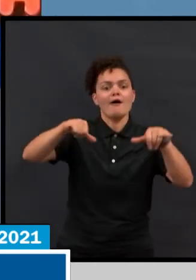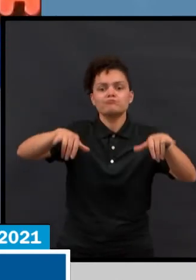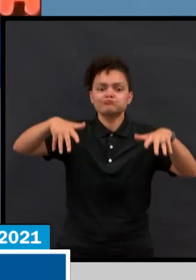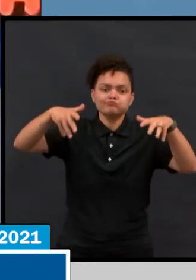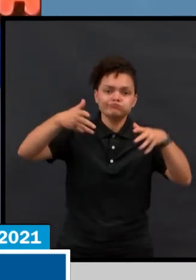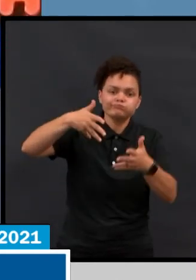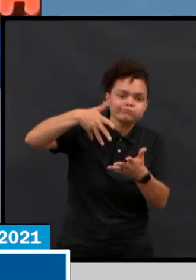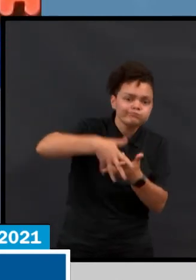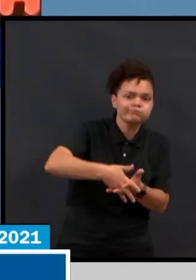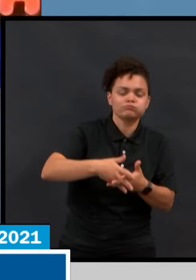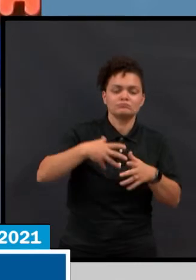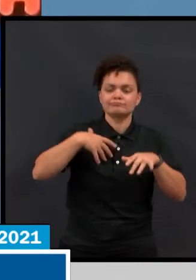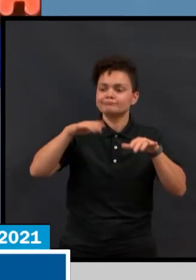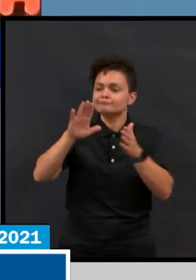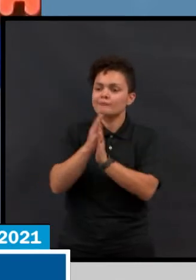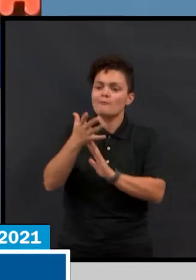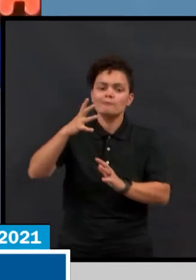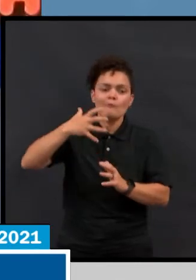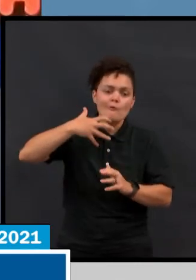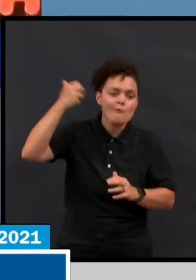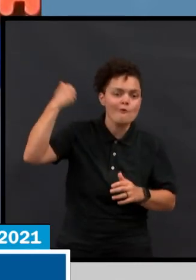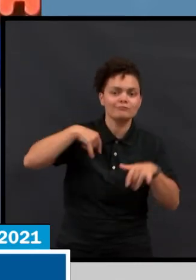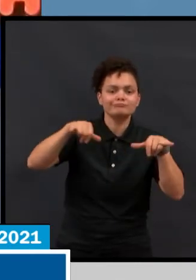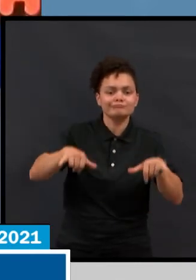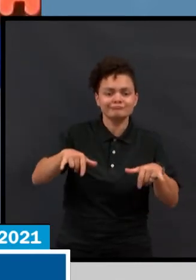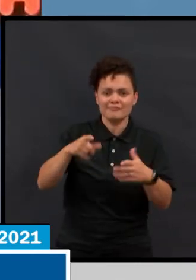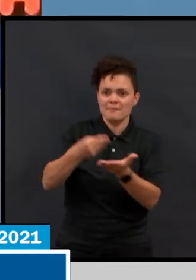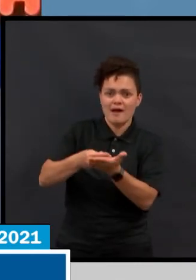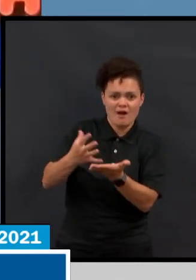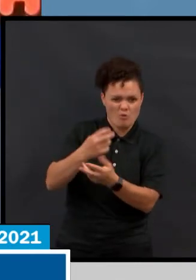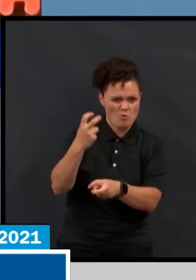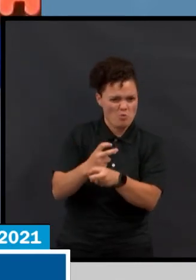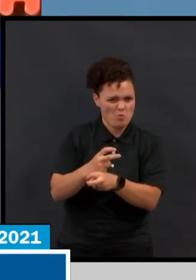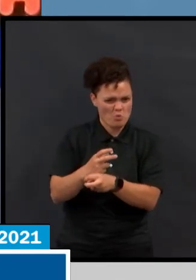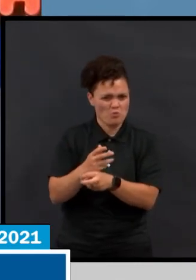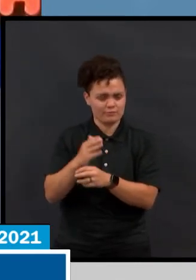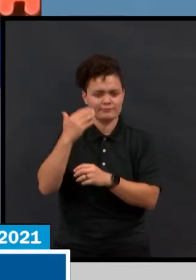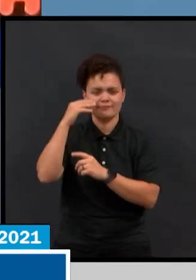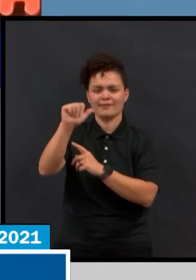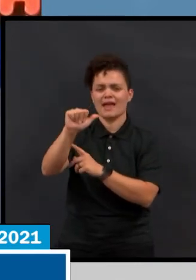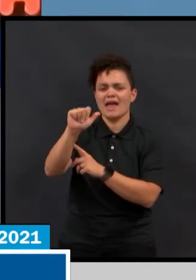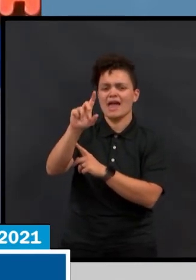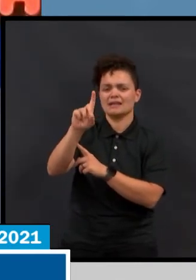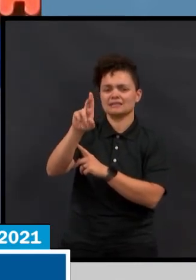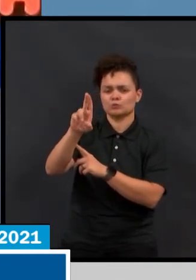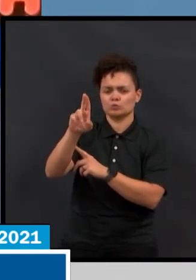as an accessory dwelling unit or known as an adu a granny flat mother-in-law suites have